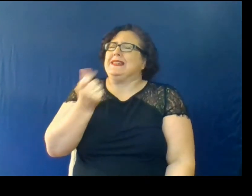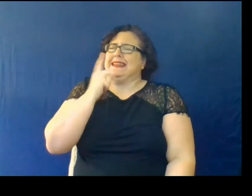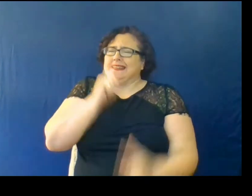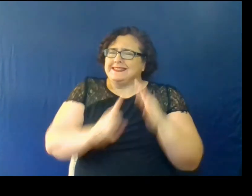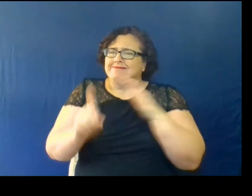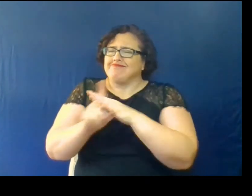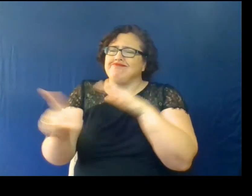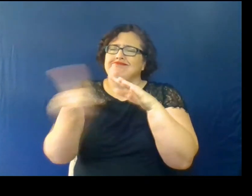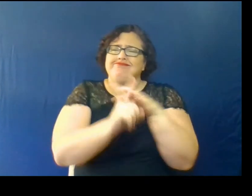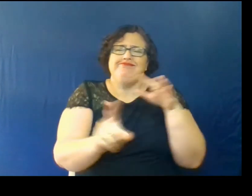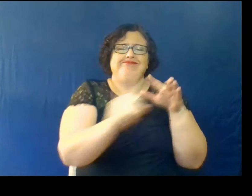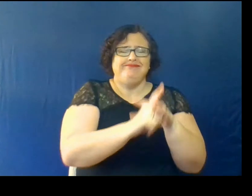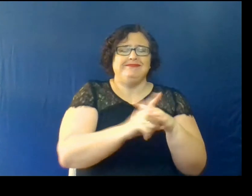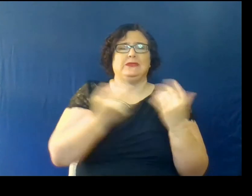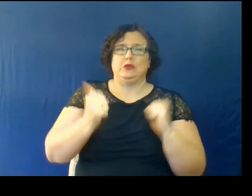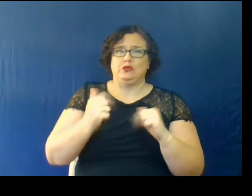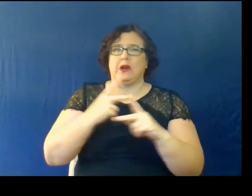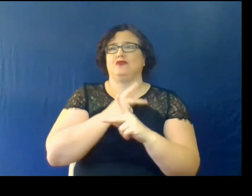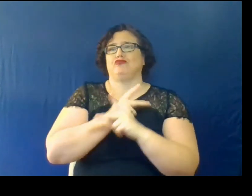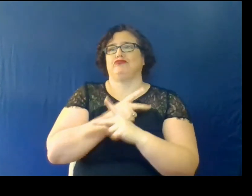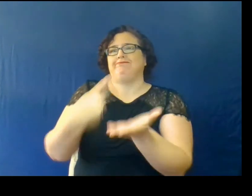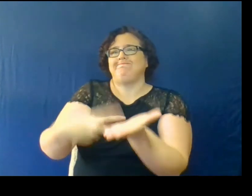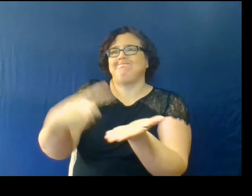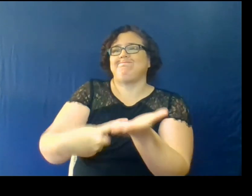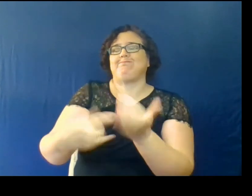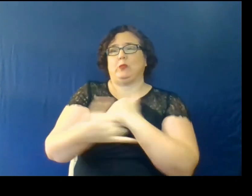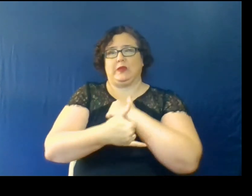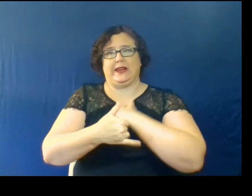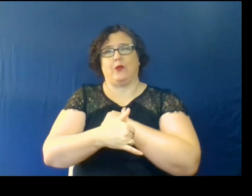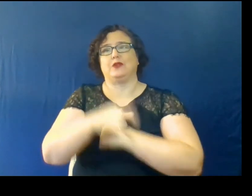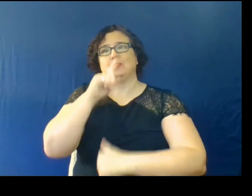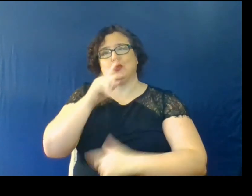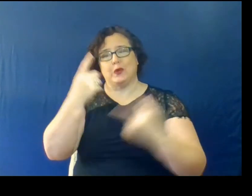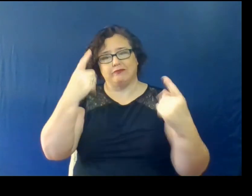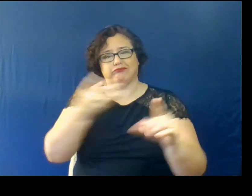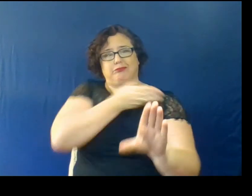they cover all those things before they happen. And it really is everyone's goal for everyone to